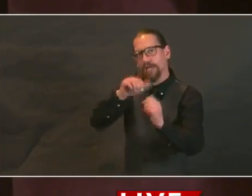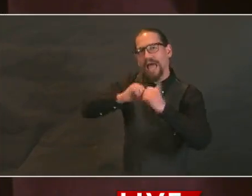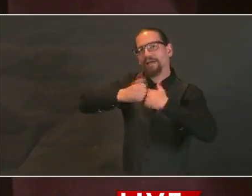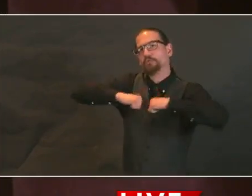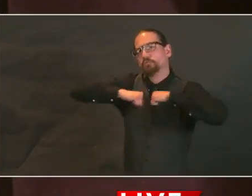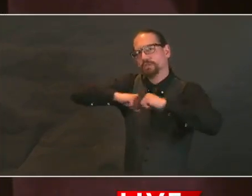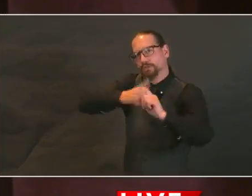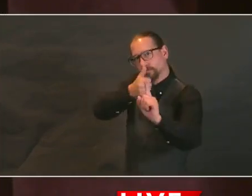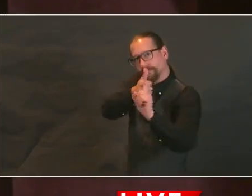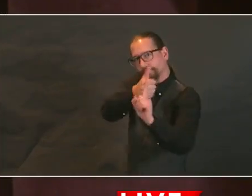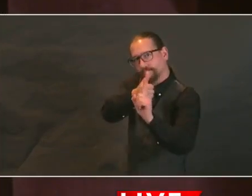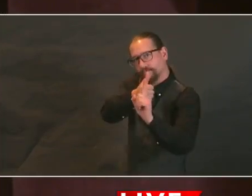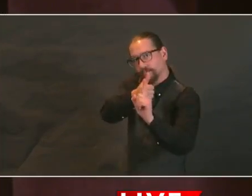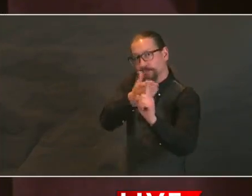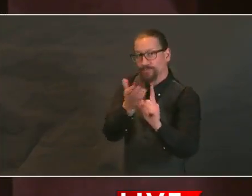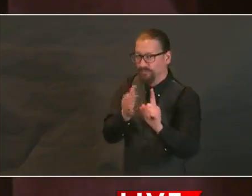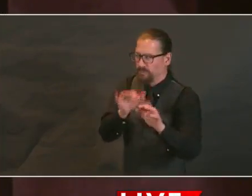SURE THAT YOU STAY PROTECTED